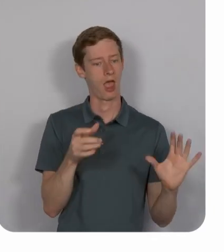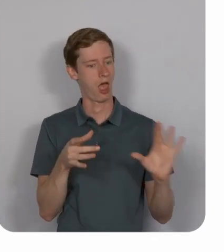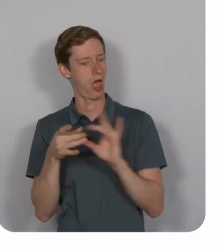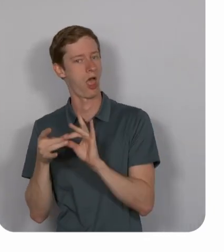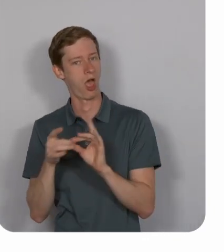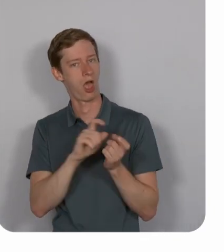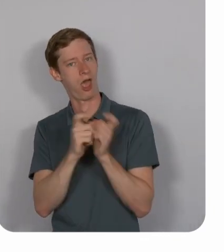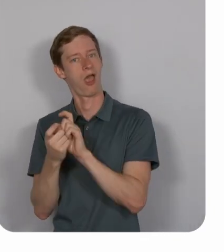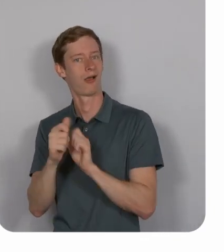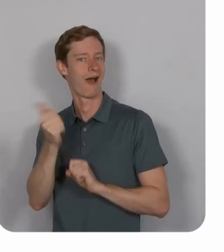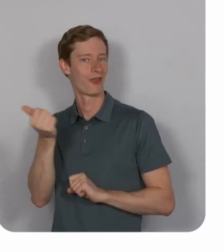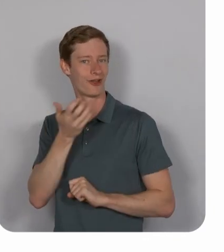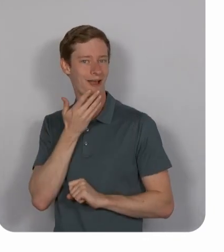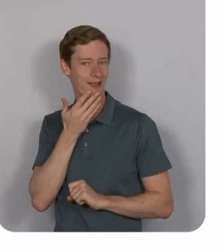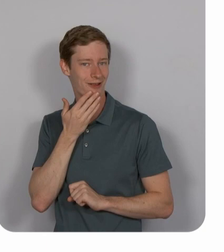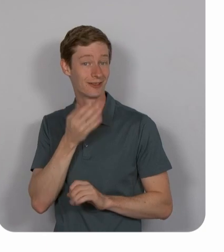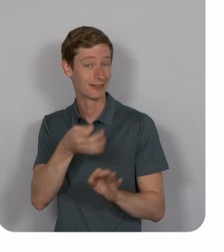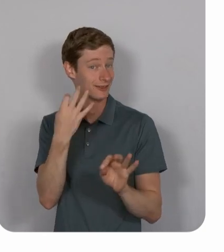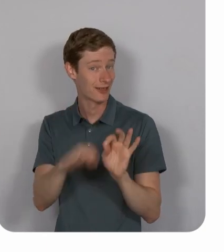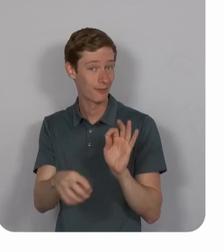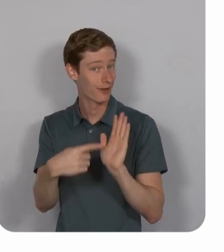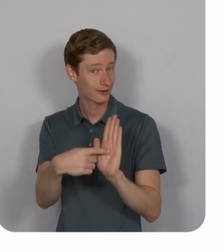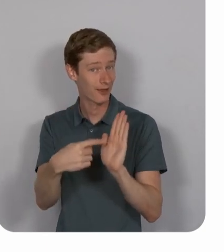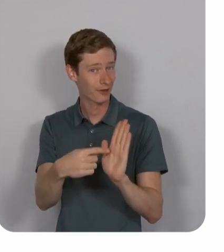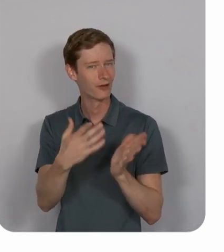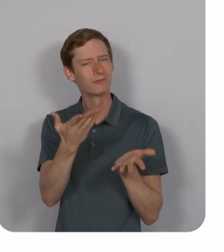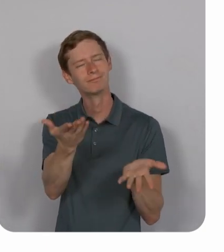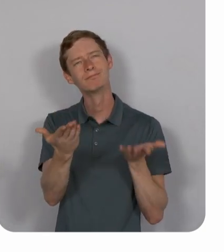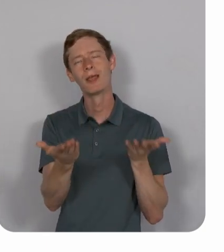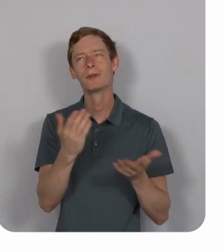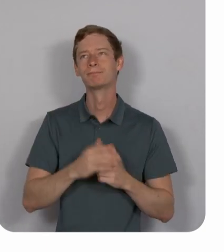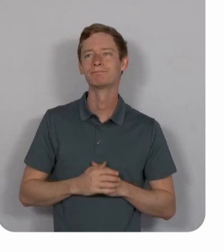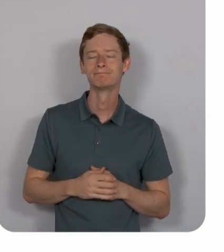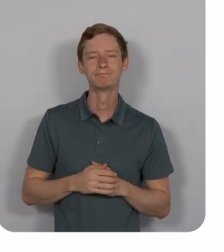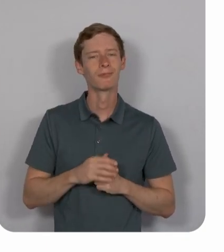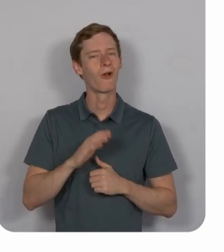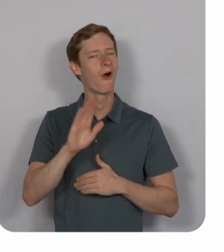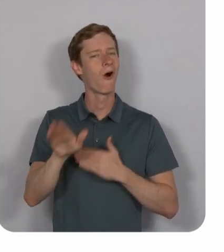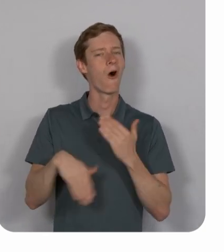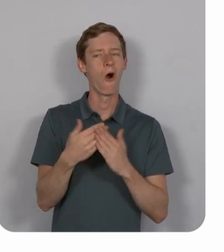The simplest example: imagine a scenario where you map all the green to red